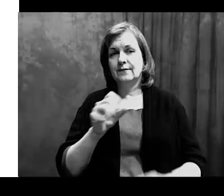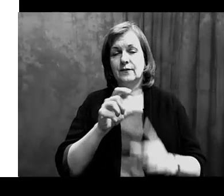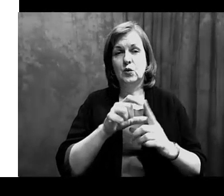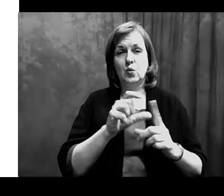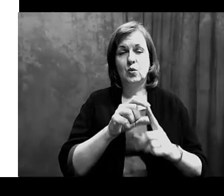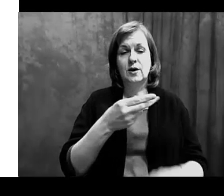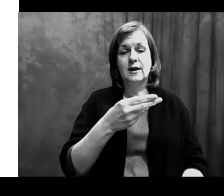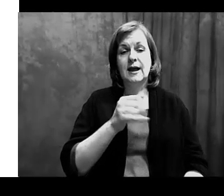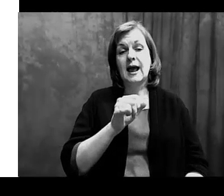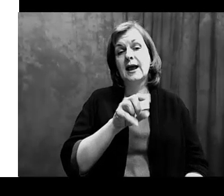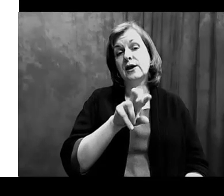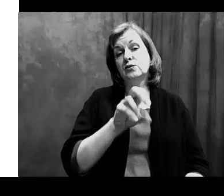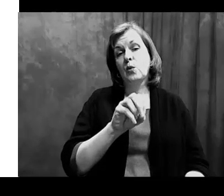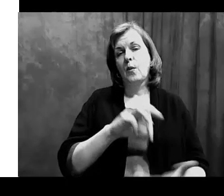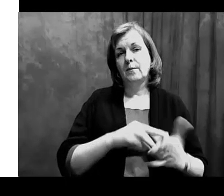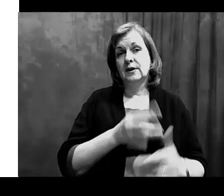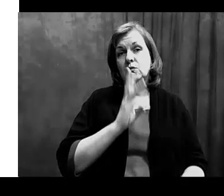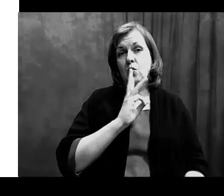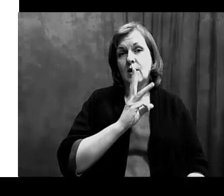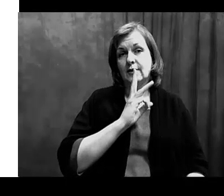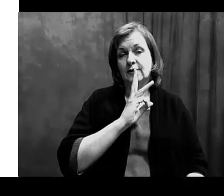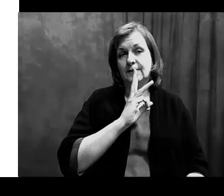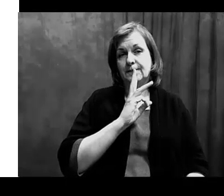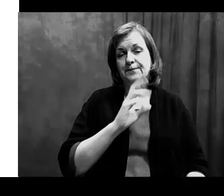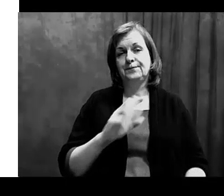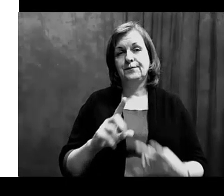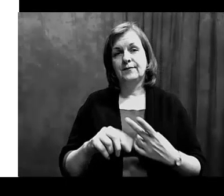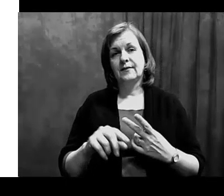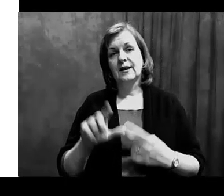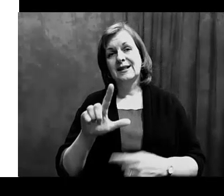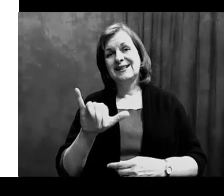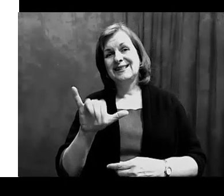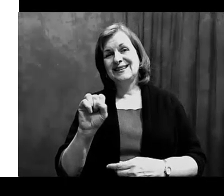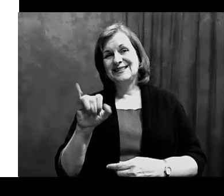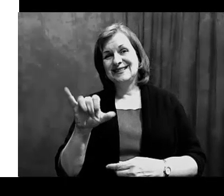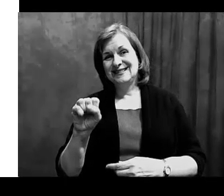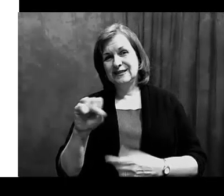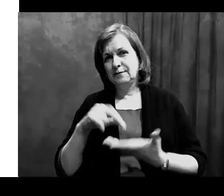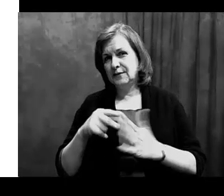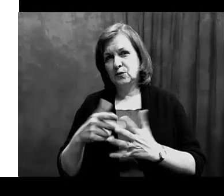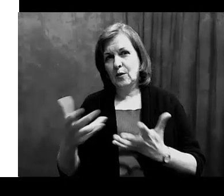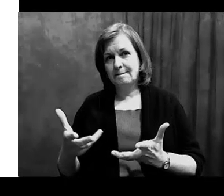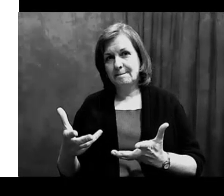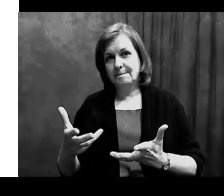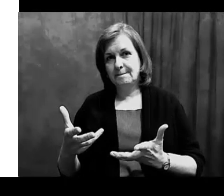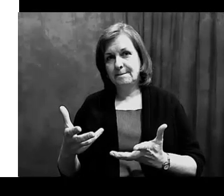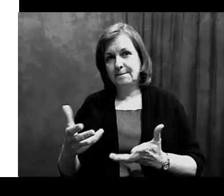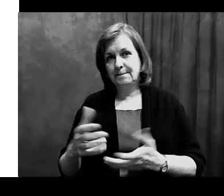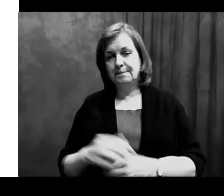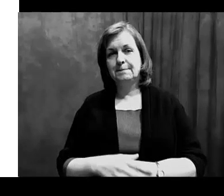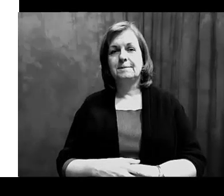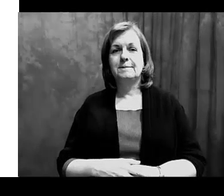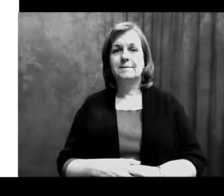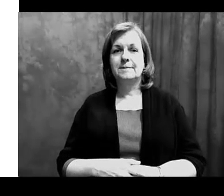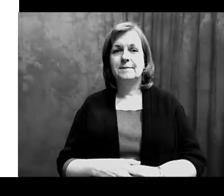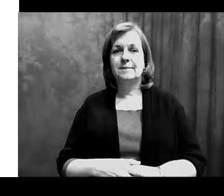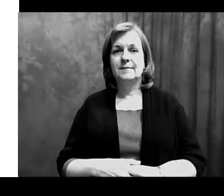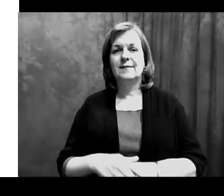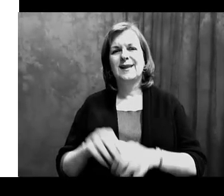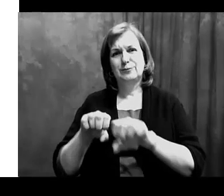hydro is water lysis is what?